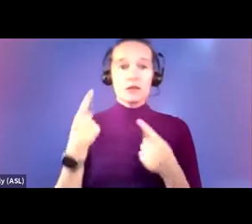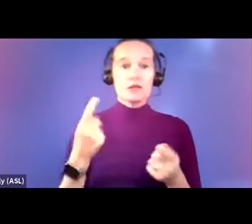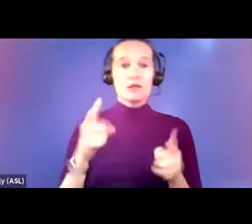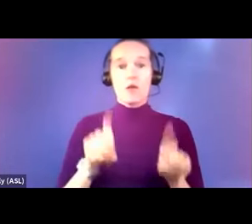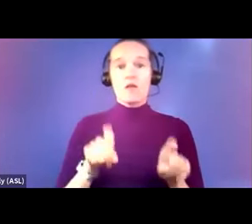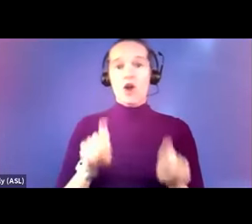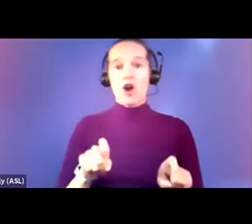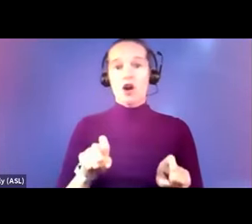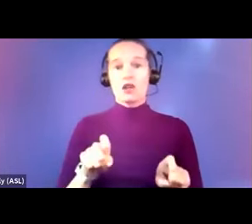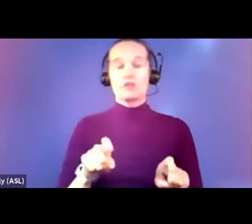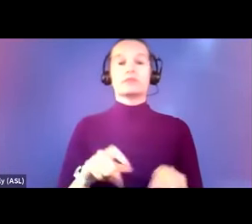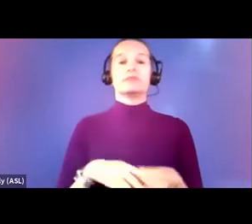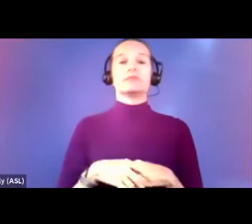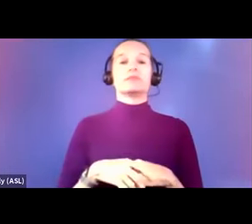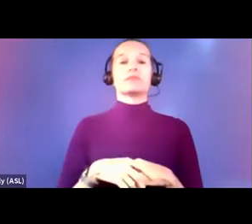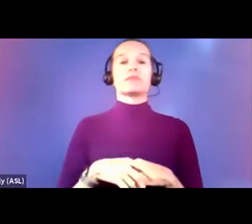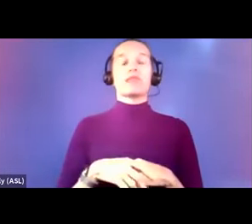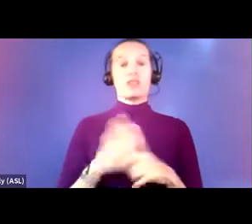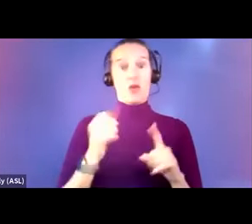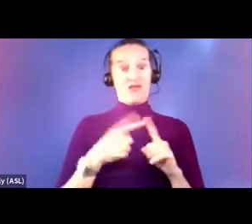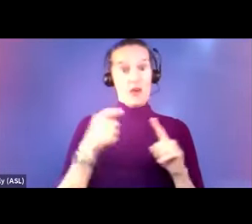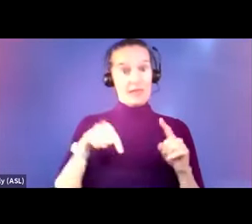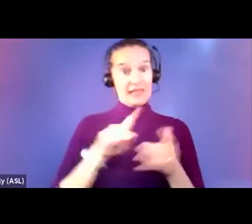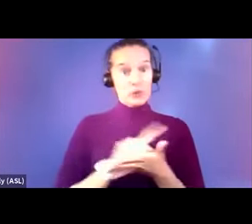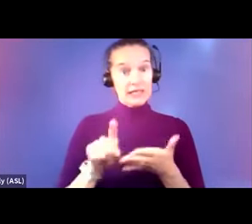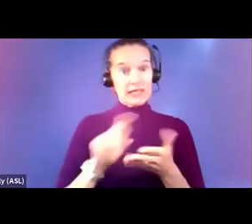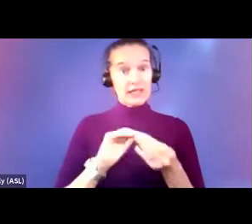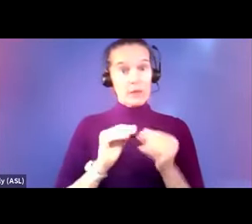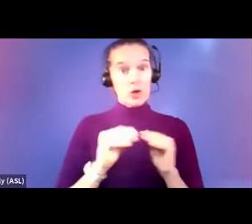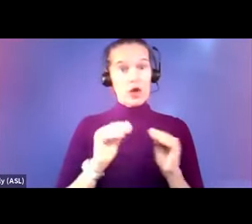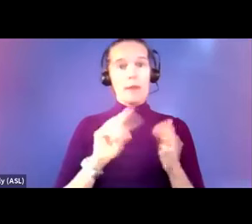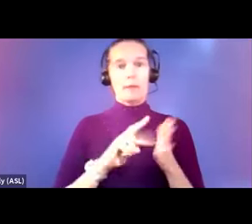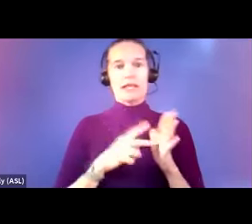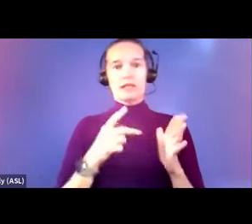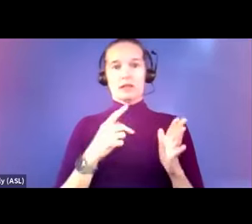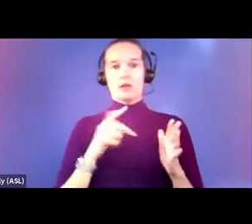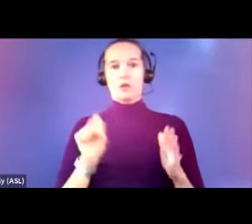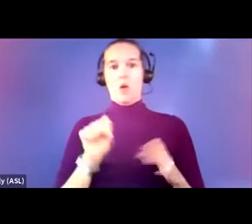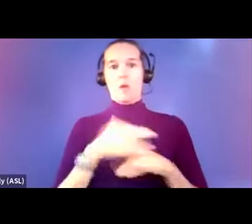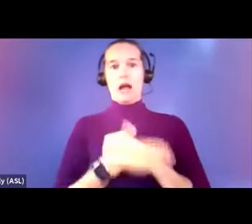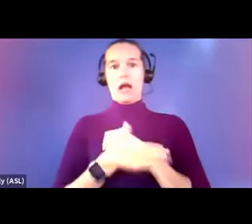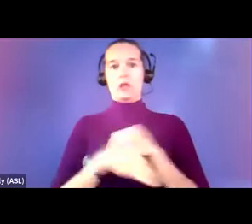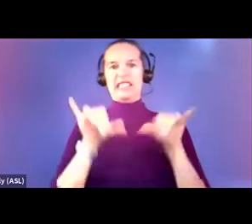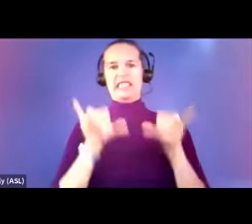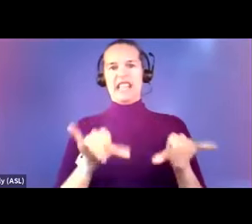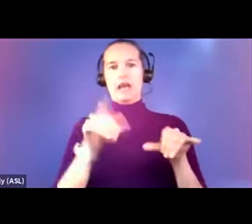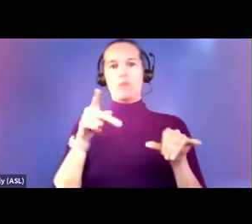Based on this week's numbers, Sonoma County remains in the purple tier of California's blueprint for a safer economy.